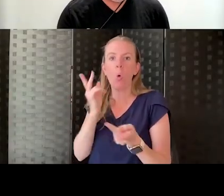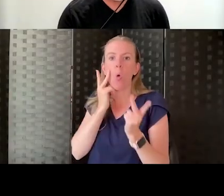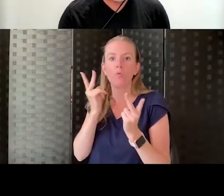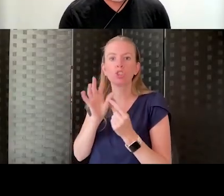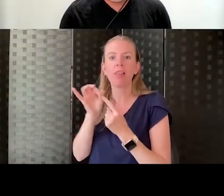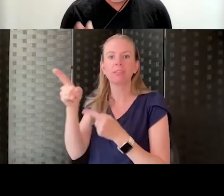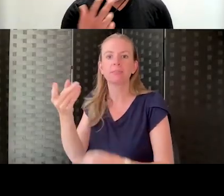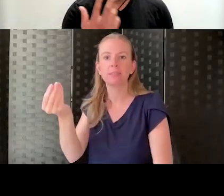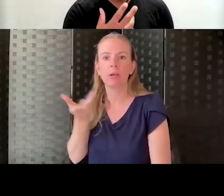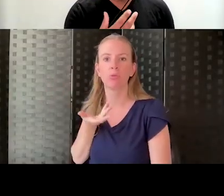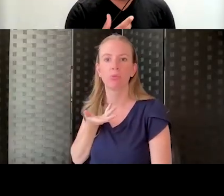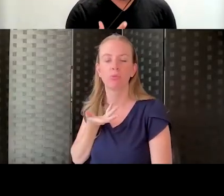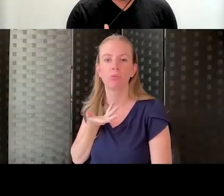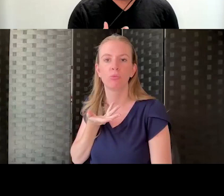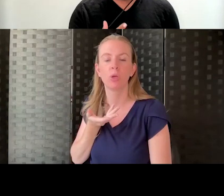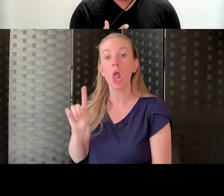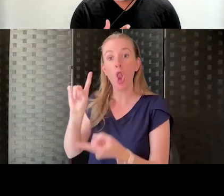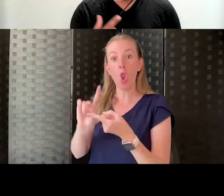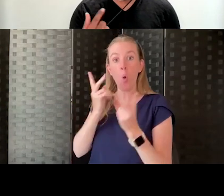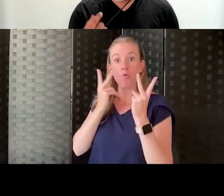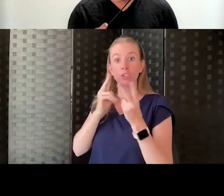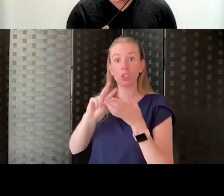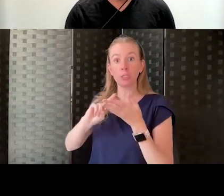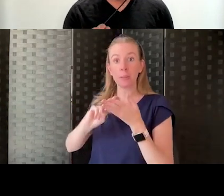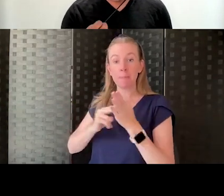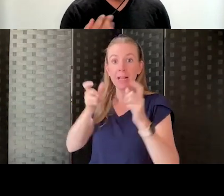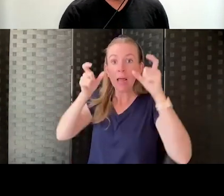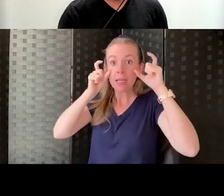actually tell you. Low vision doesn't necessarily mean they are wearing glasses, the definition